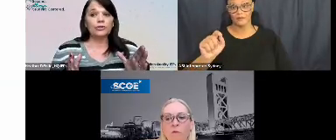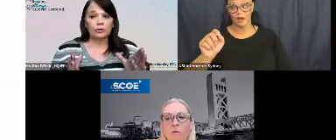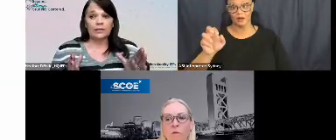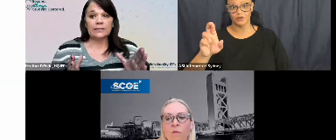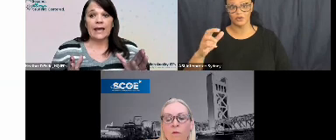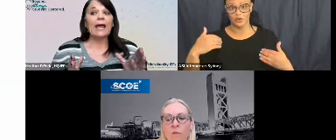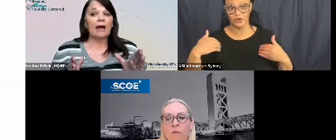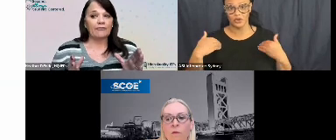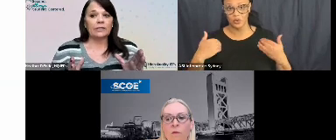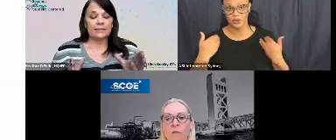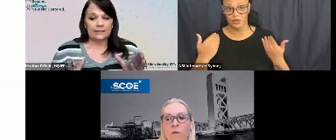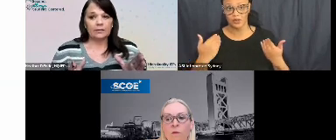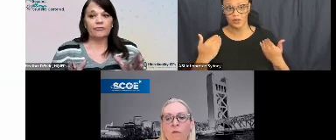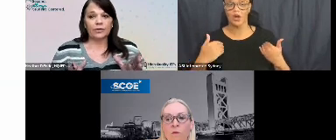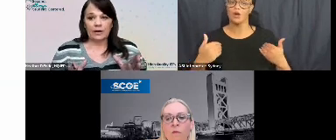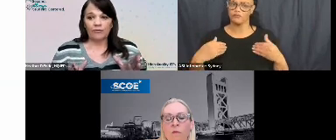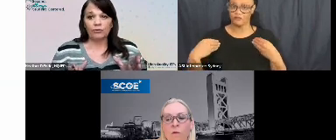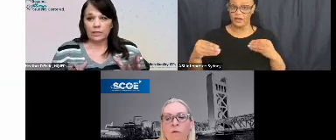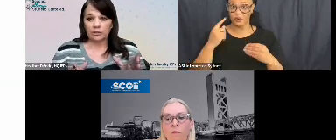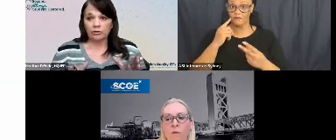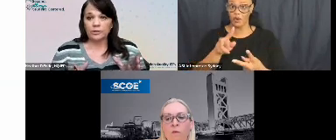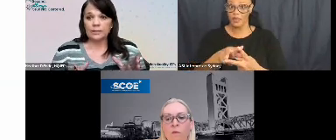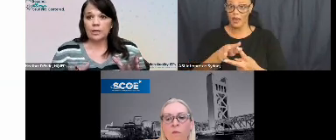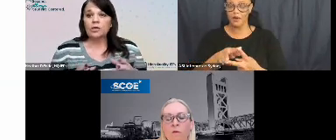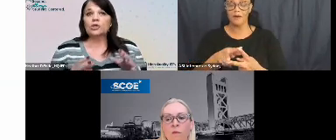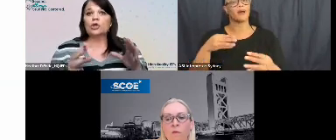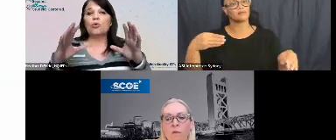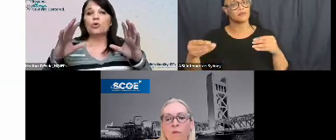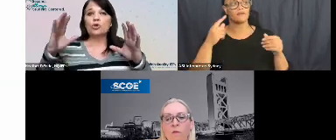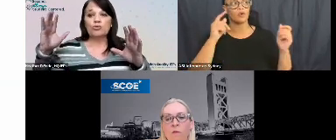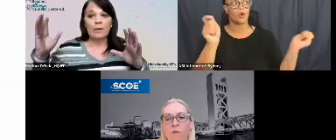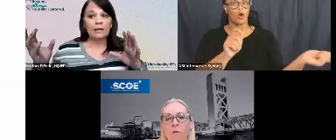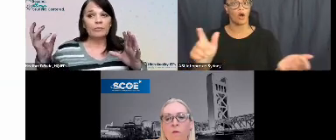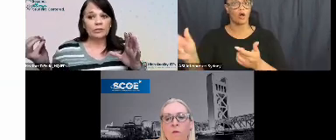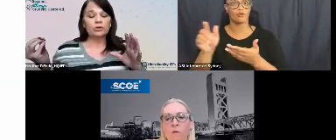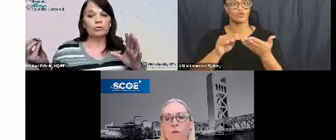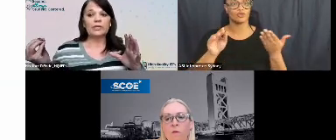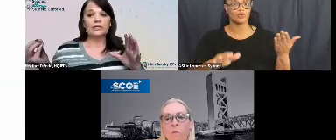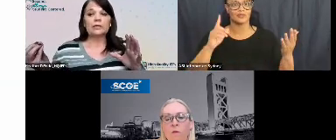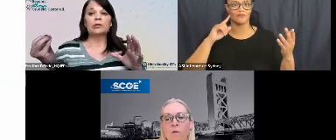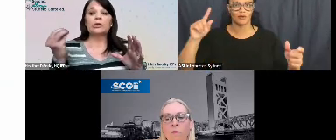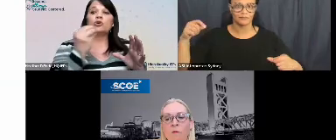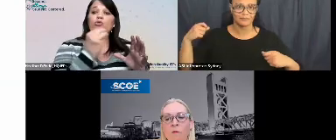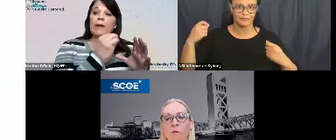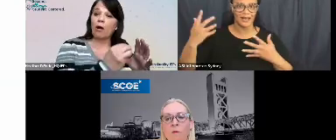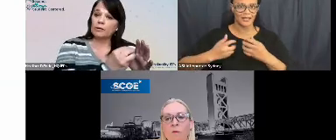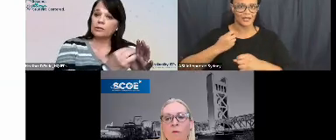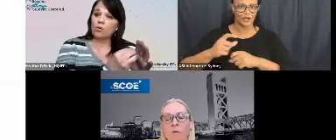all students and have existed for several years. So you may be a student with a disability who may